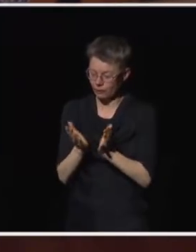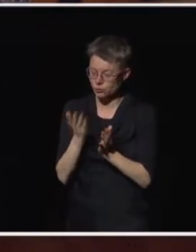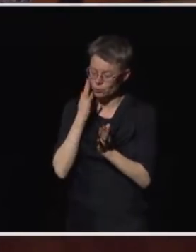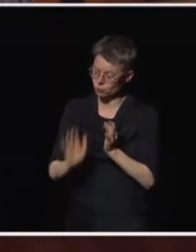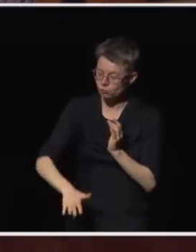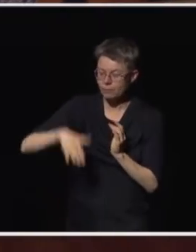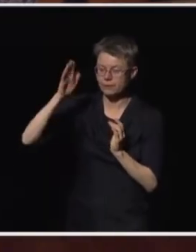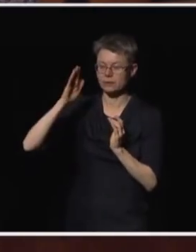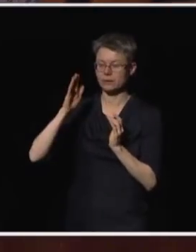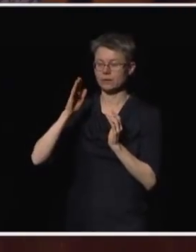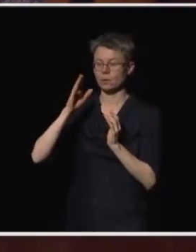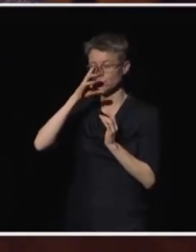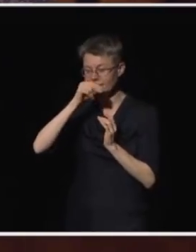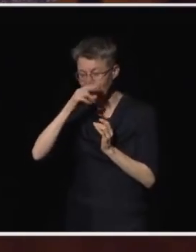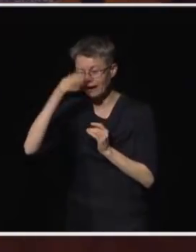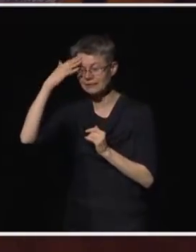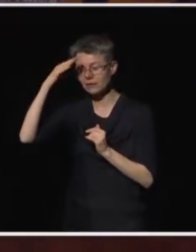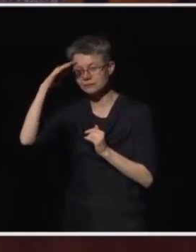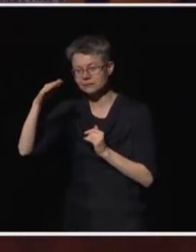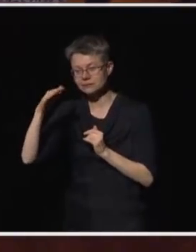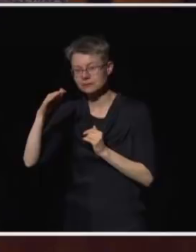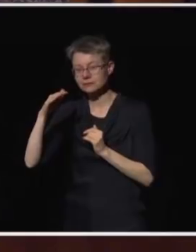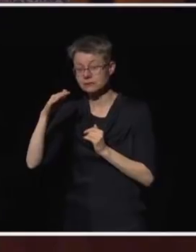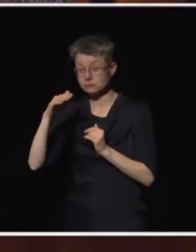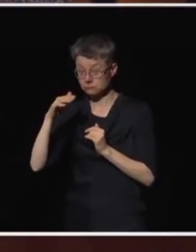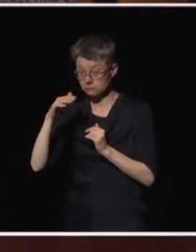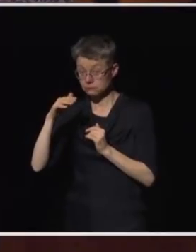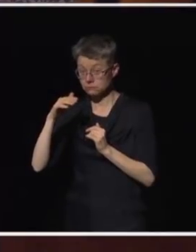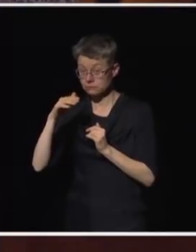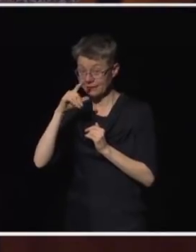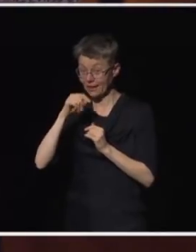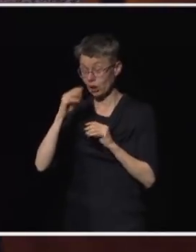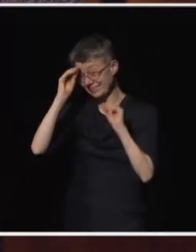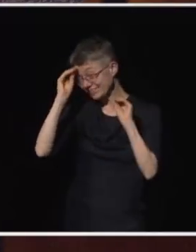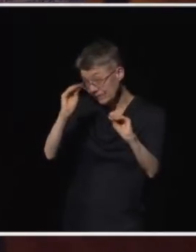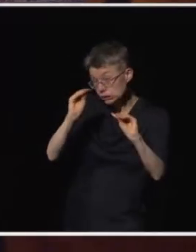and your young adulthood and whether or not that's something that I can teach as a teacher.